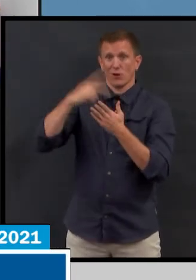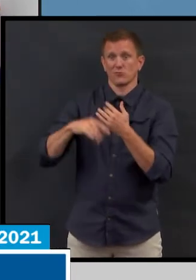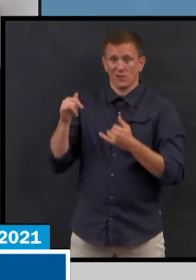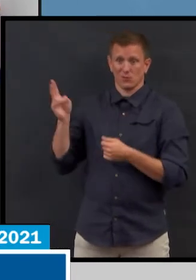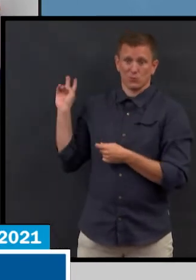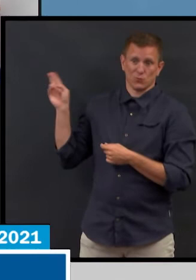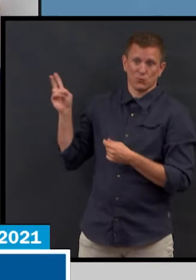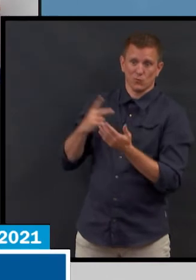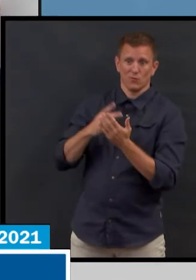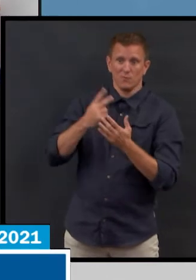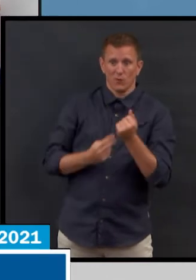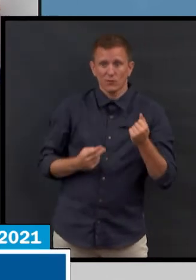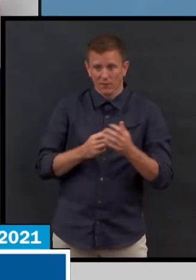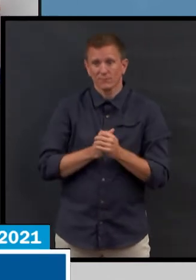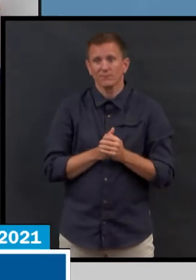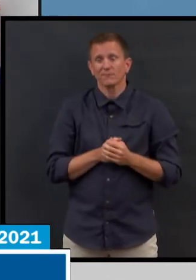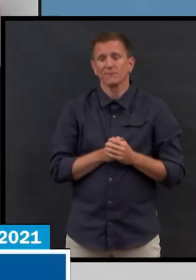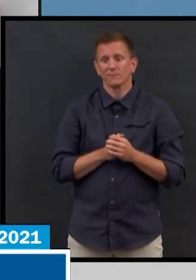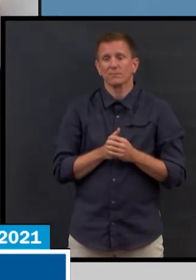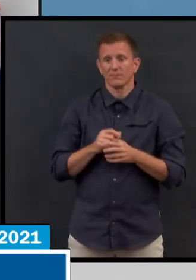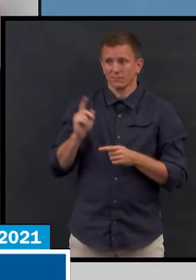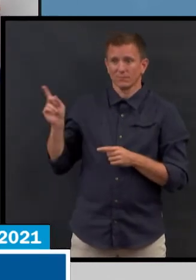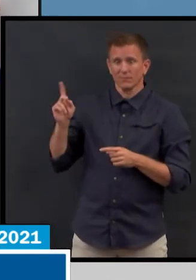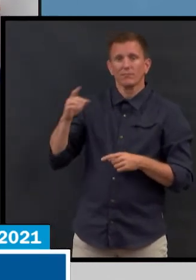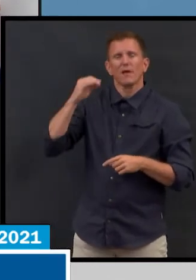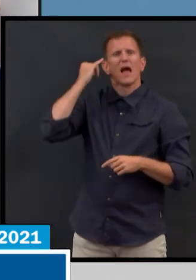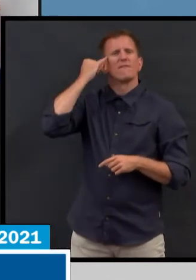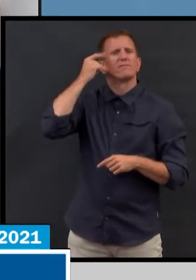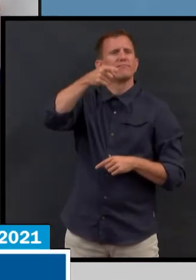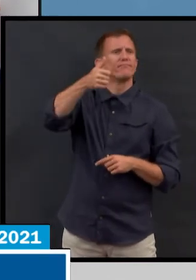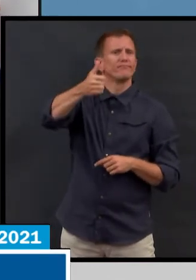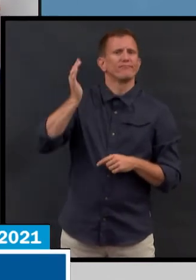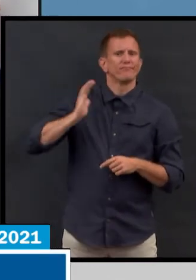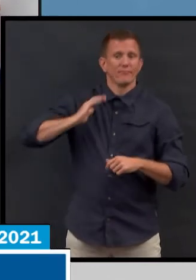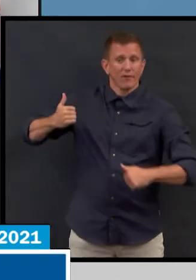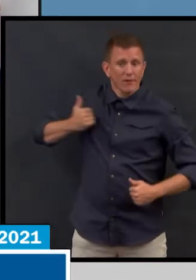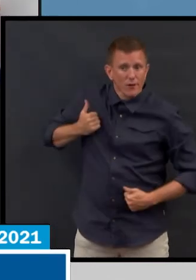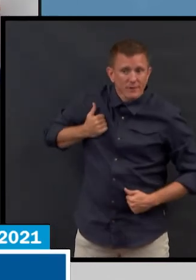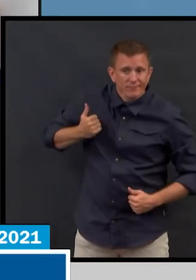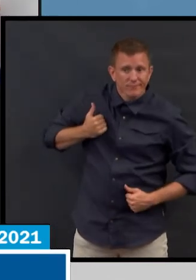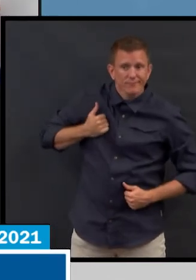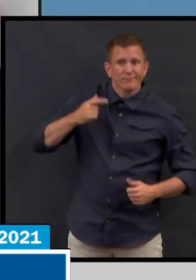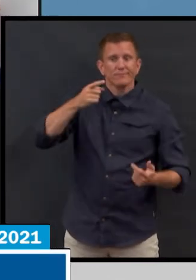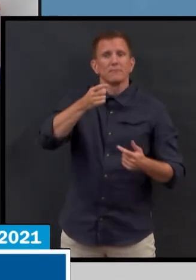as well as assistance for people with disabilities so these are great assets in the community and